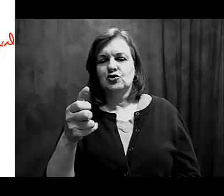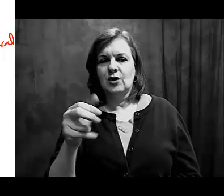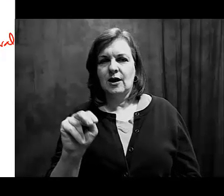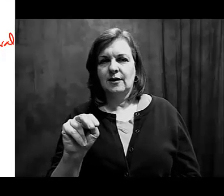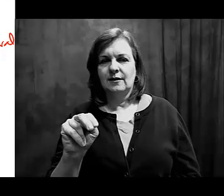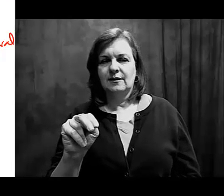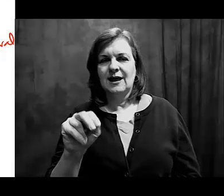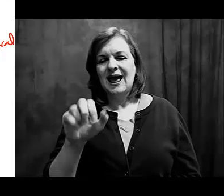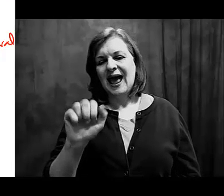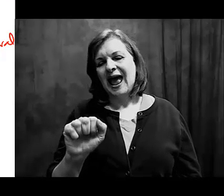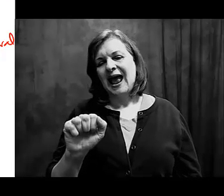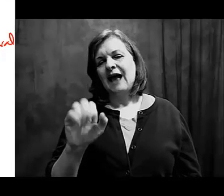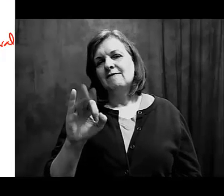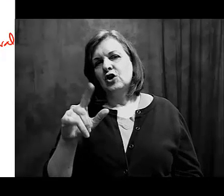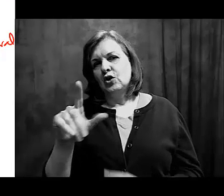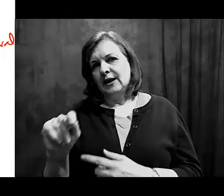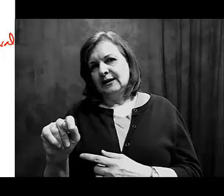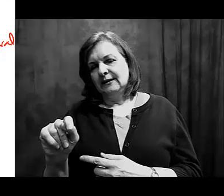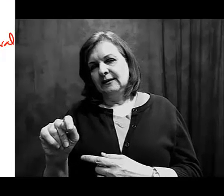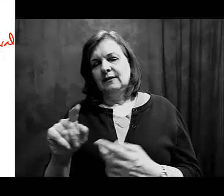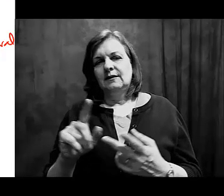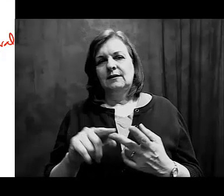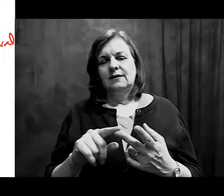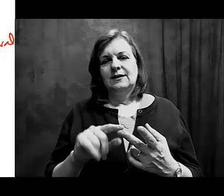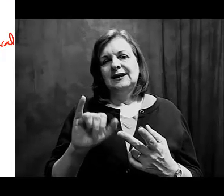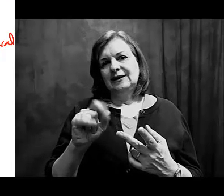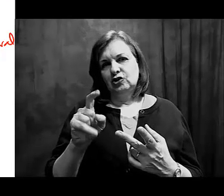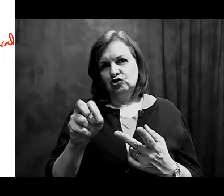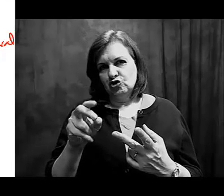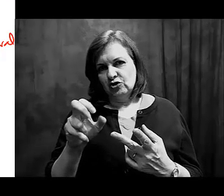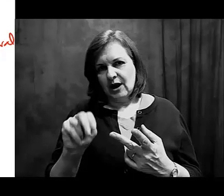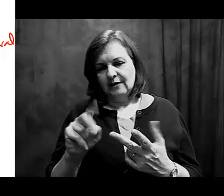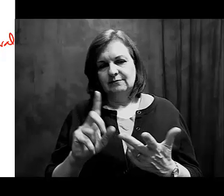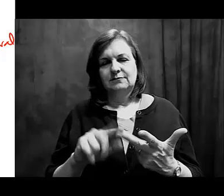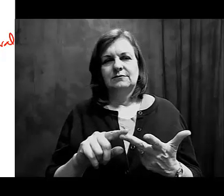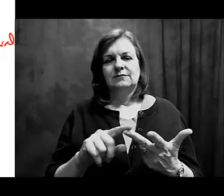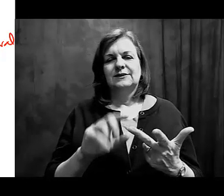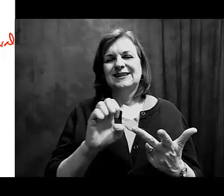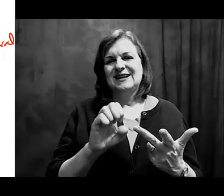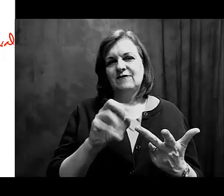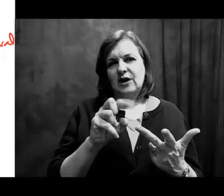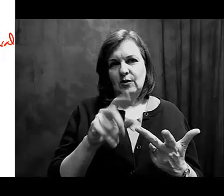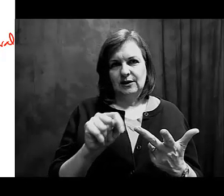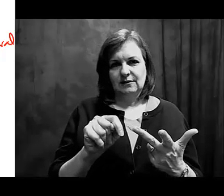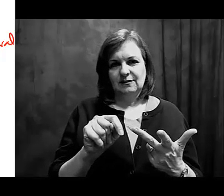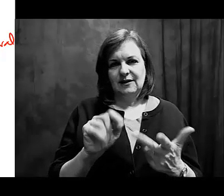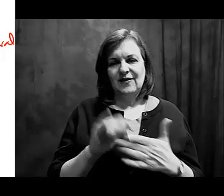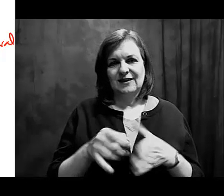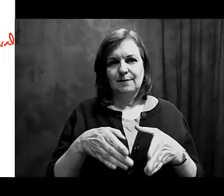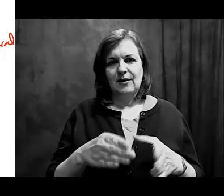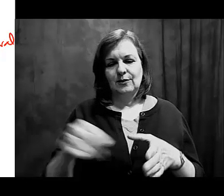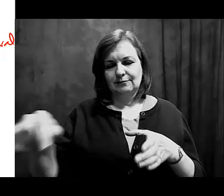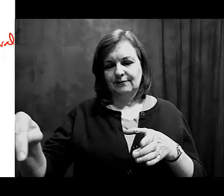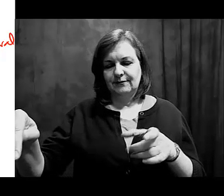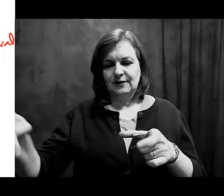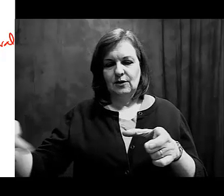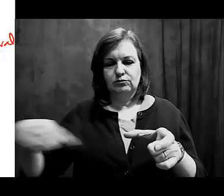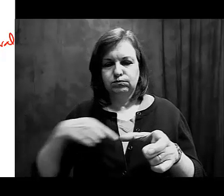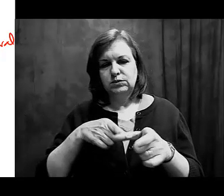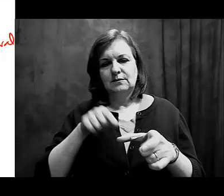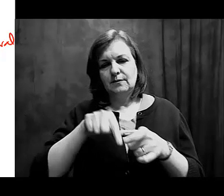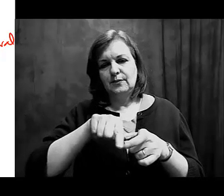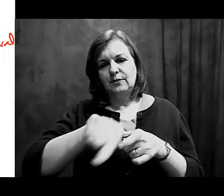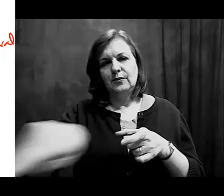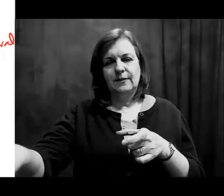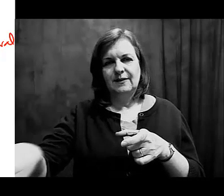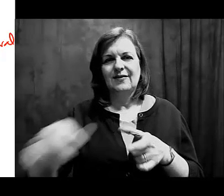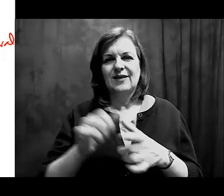afferent with an "A", interneurons, efferent with an "E" -- that's the pathway -- this is what we call reflex arc